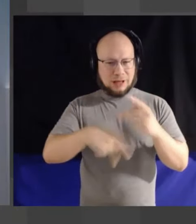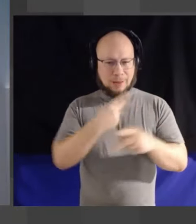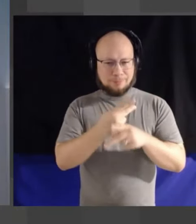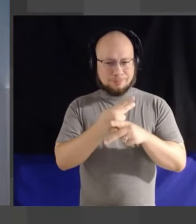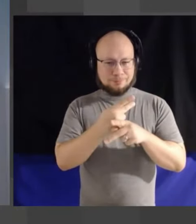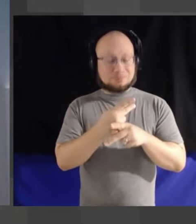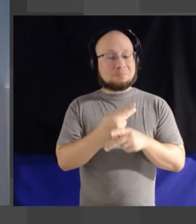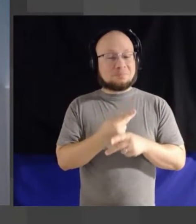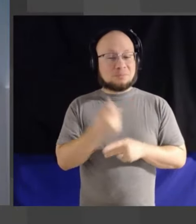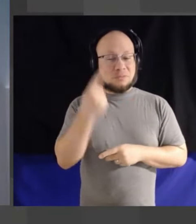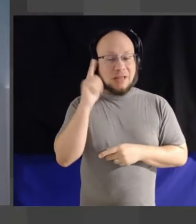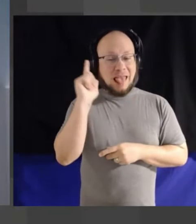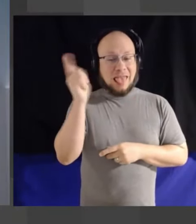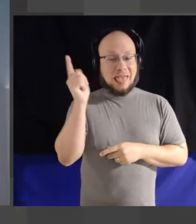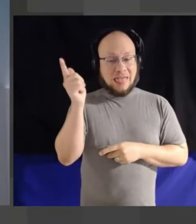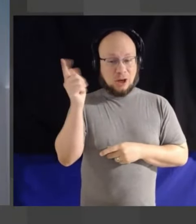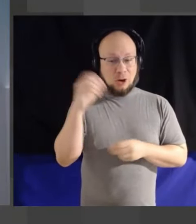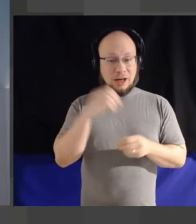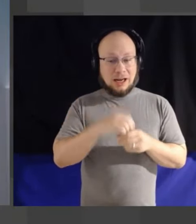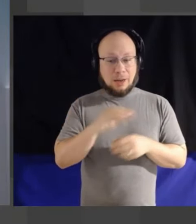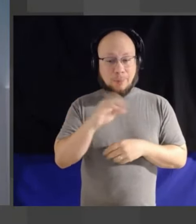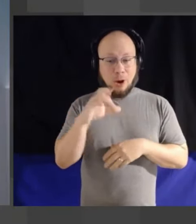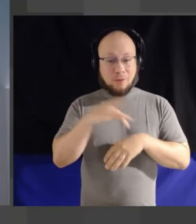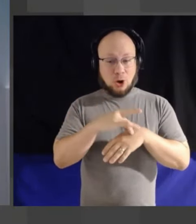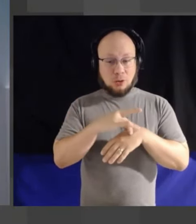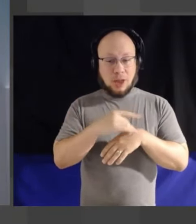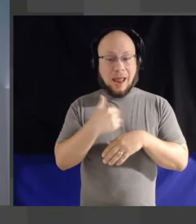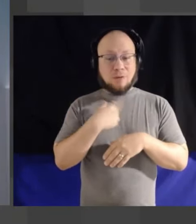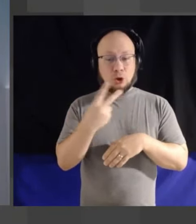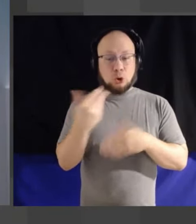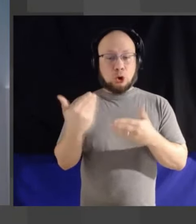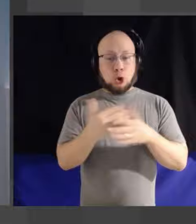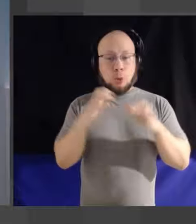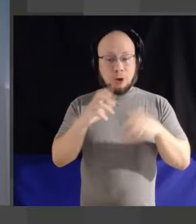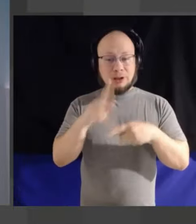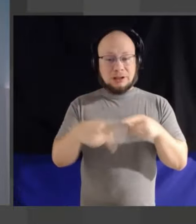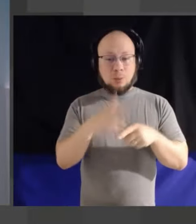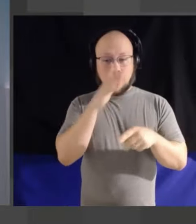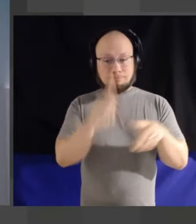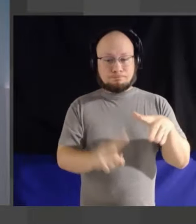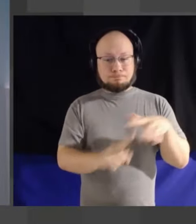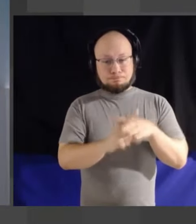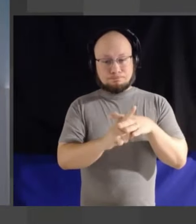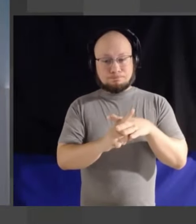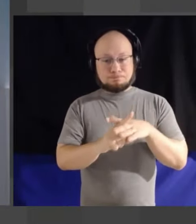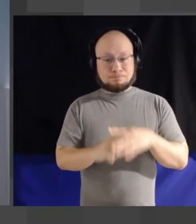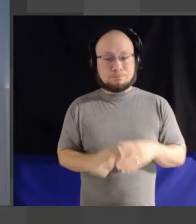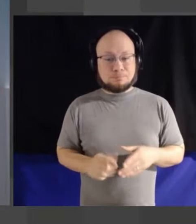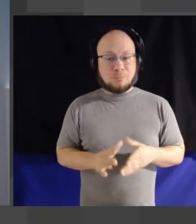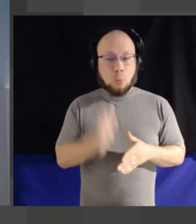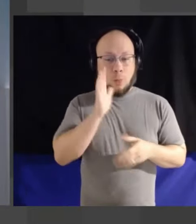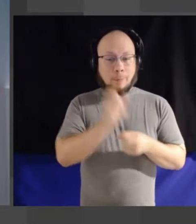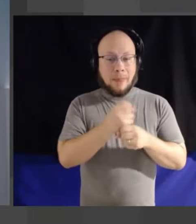LATER THIS MONTH, WE HAVE TWO NEW MOBS JOINING MINECRAFT EARTH, AND I HEAR THEY ARE GOING